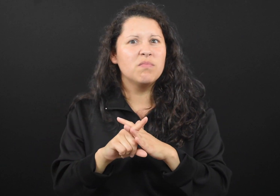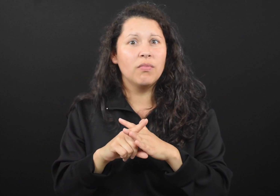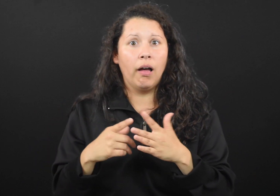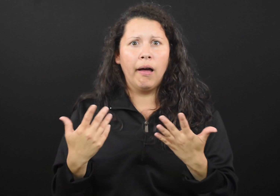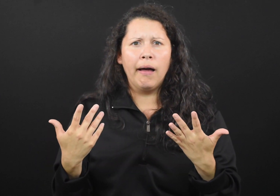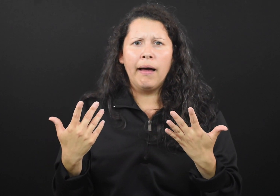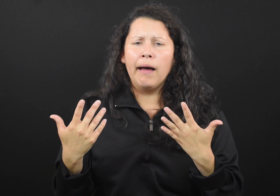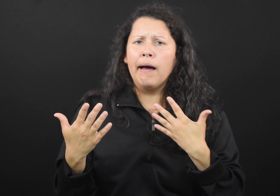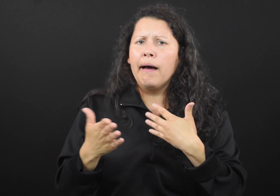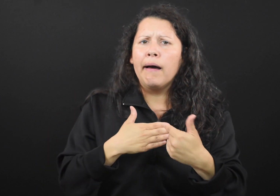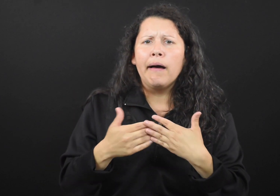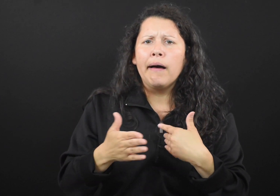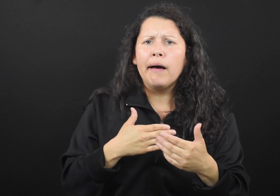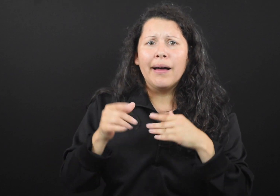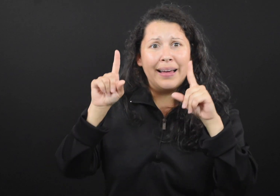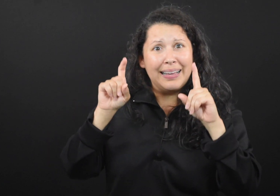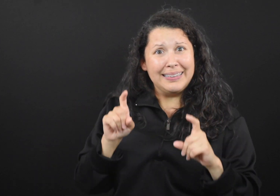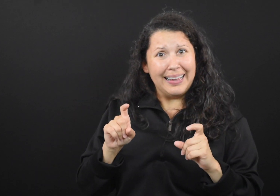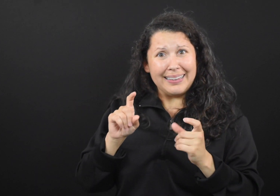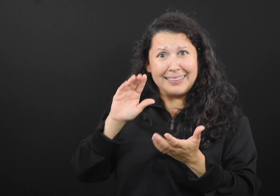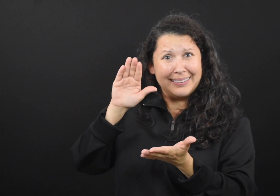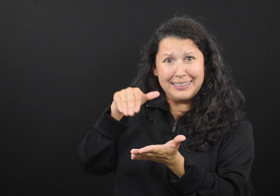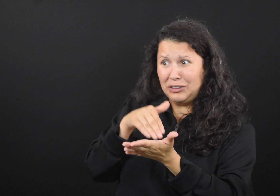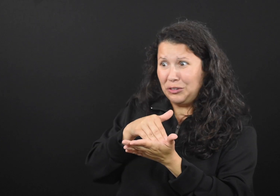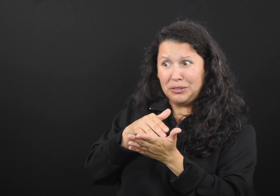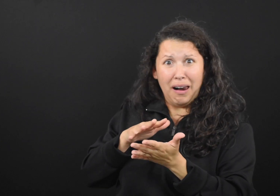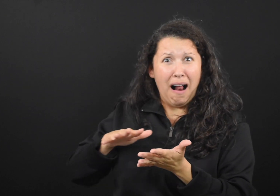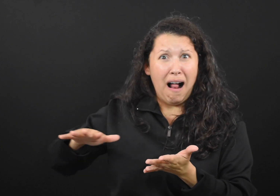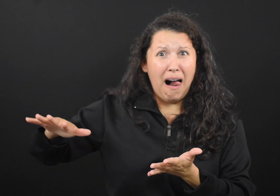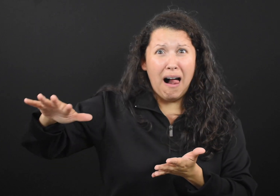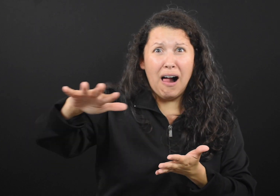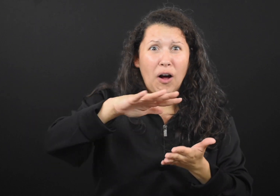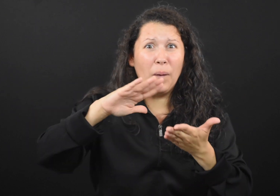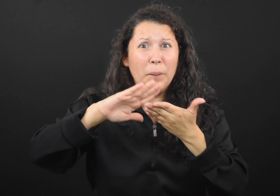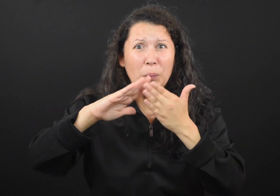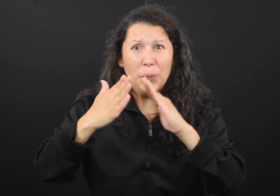even when the testing was directly in those communities, because of a lack of outreach.”